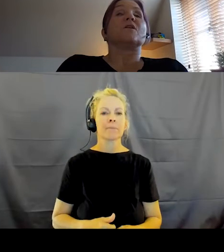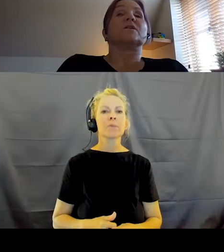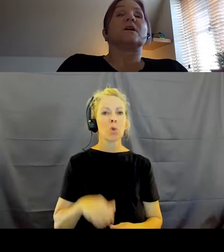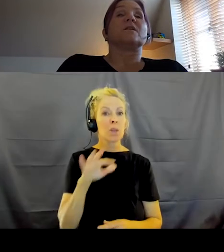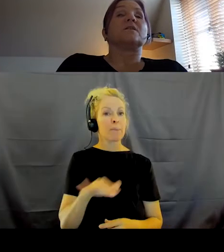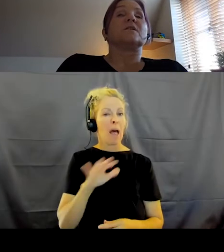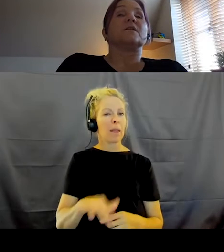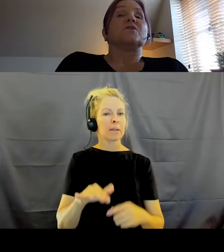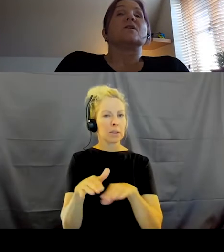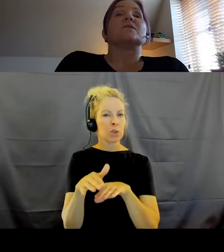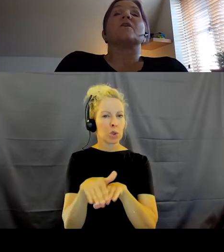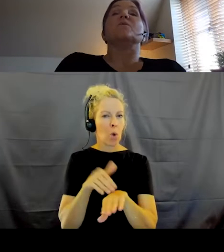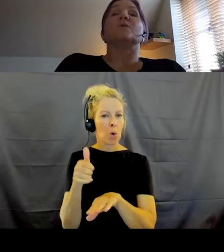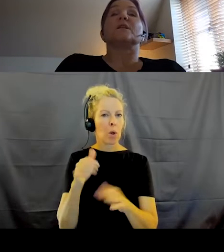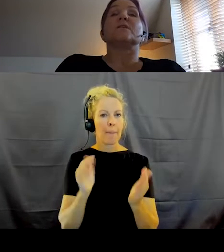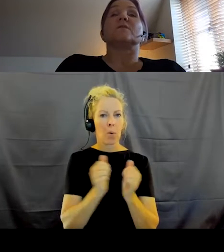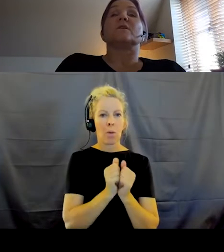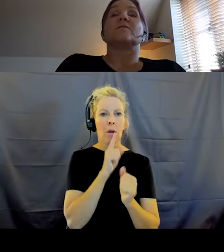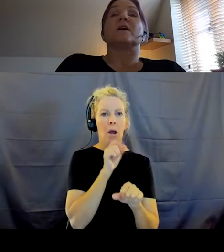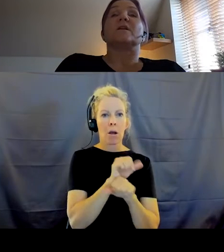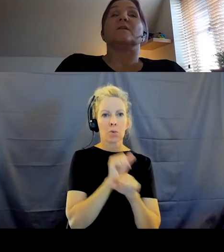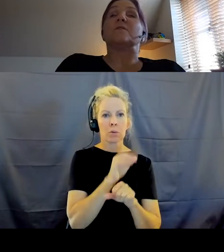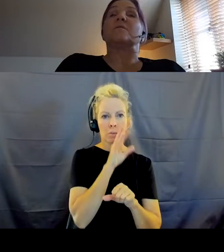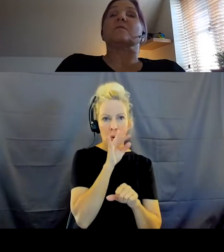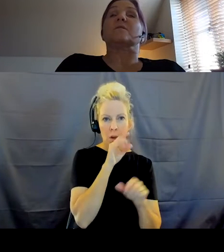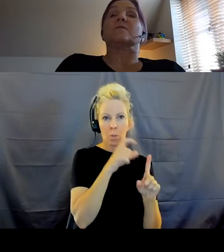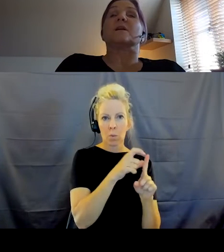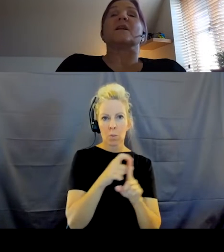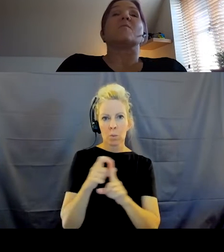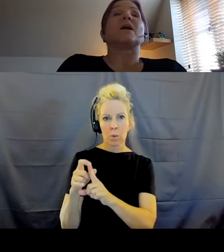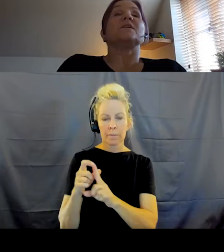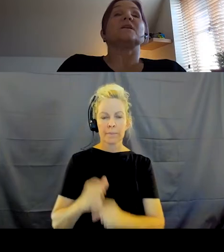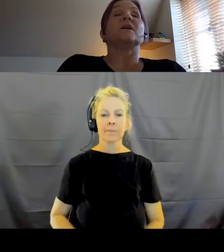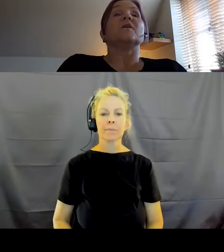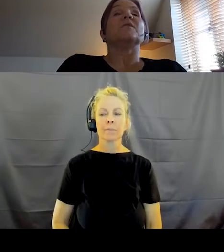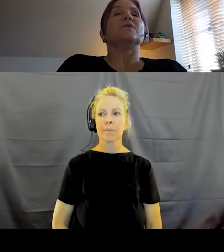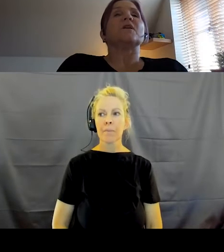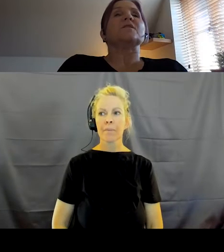to content, the chances are you want to listen to it at a fairly clear pace, but if you ask